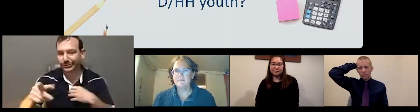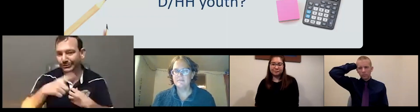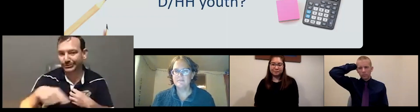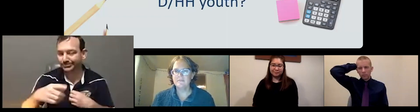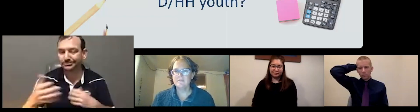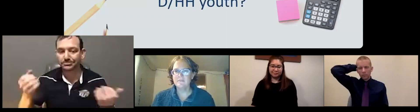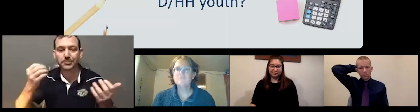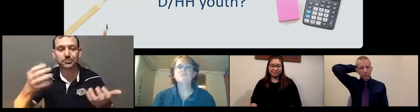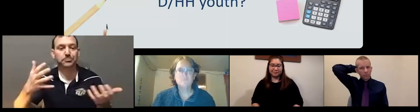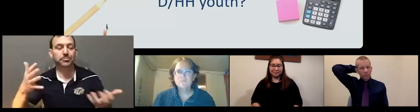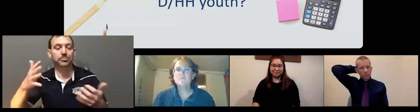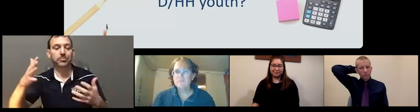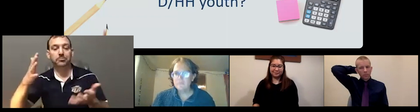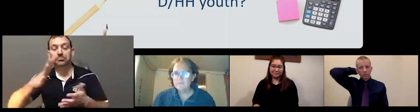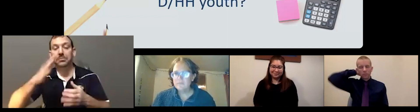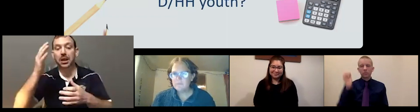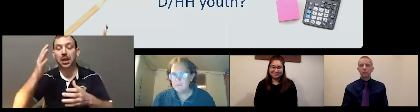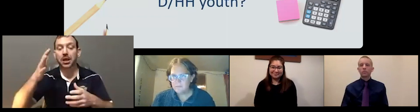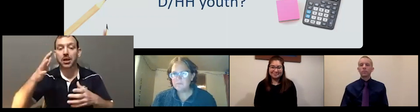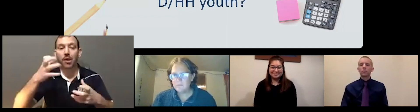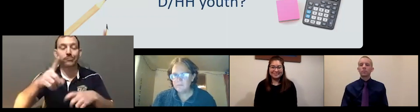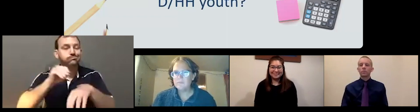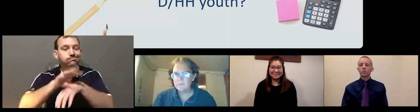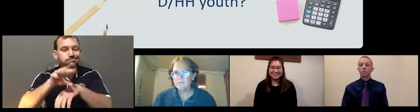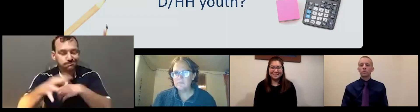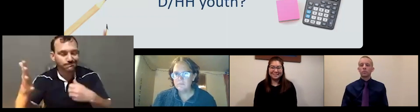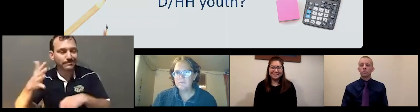So, I want you to share your advice.